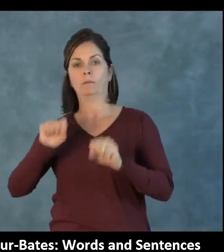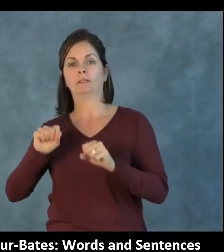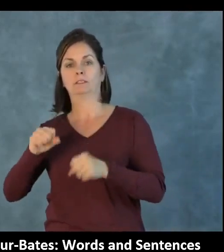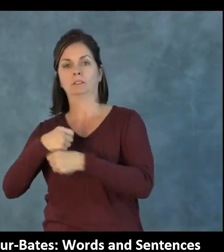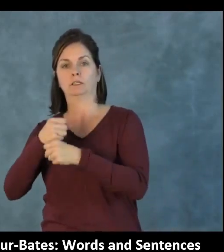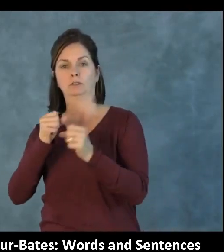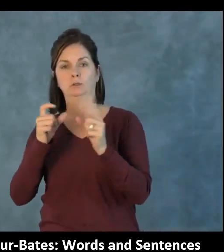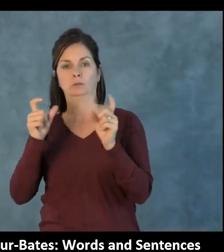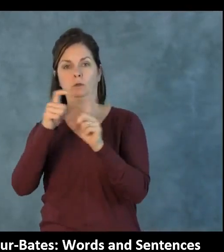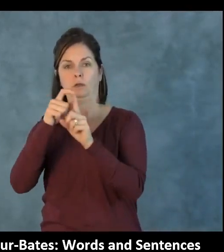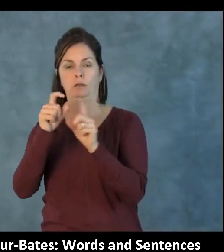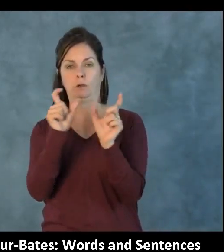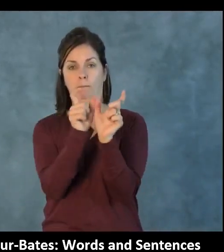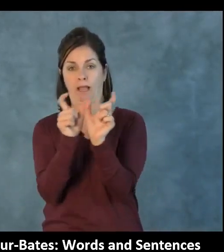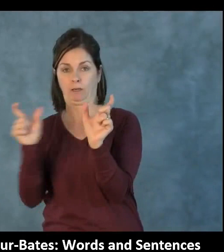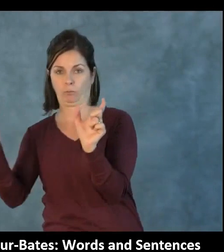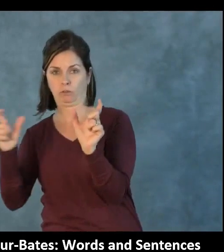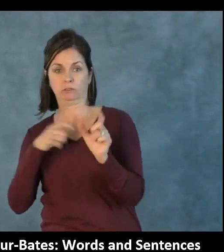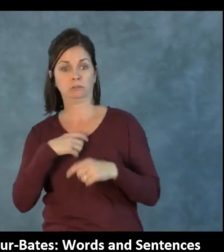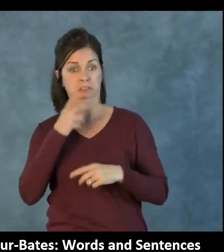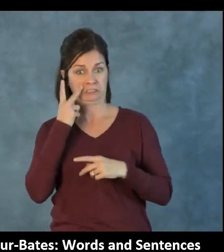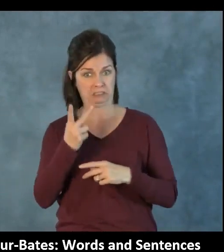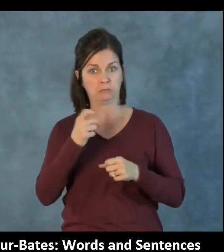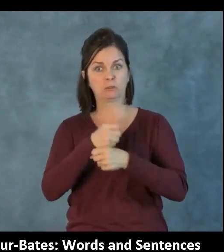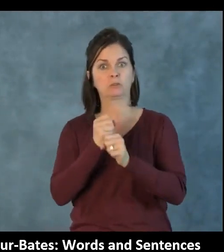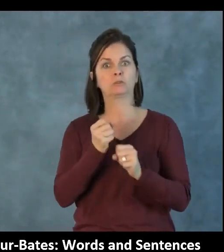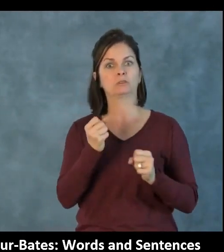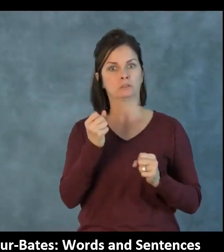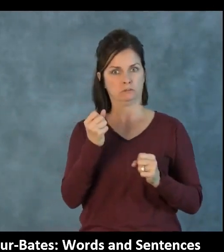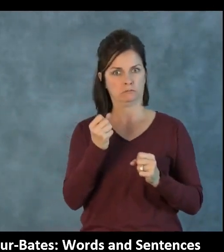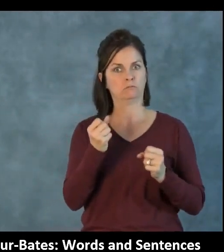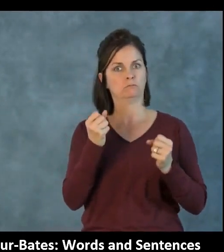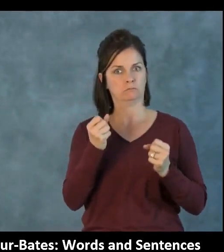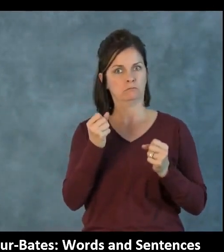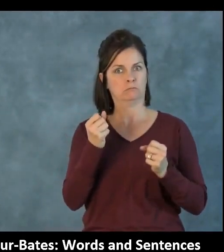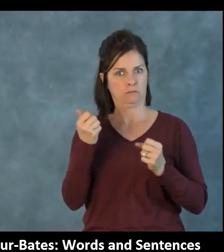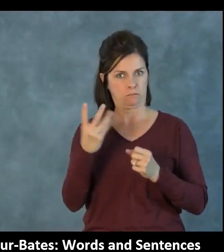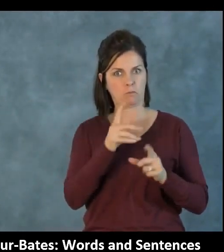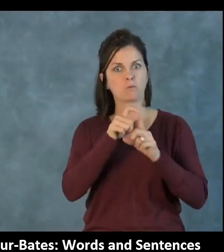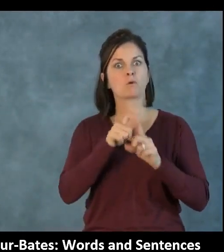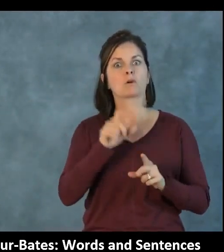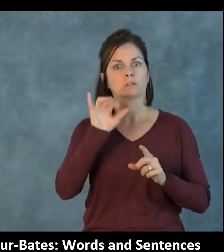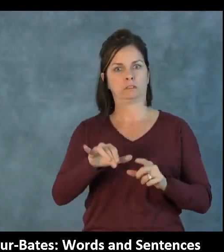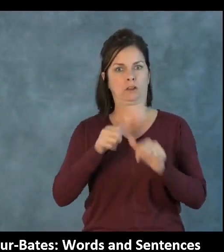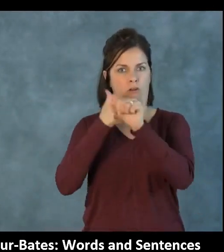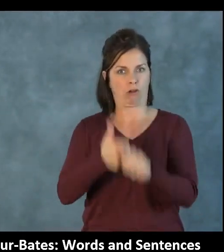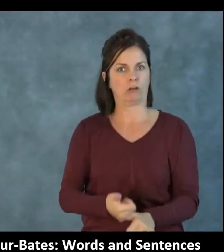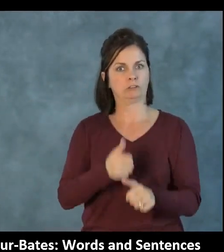on track for what she should be doing for her age, 235 words. But if we look at the bottom